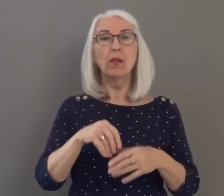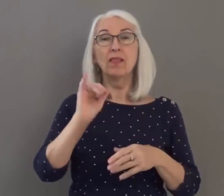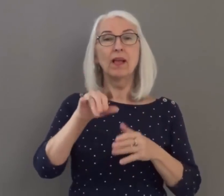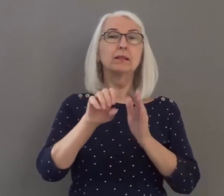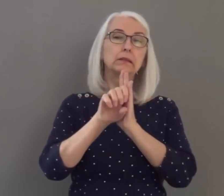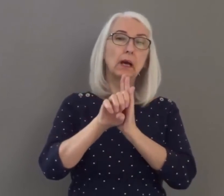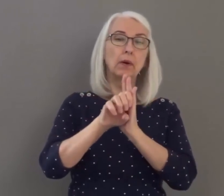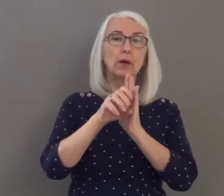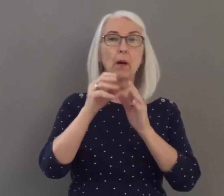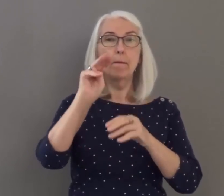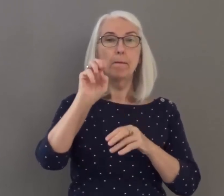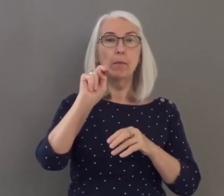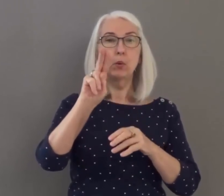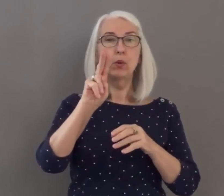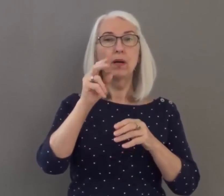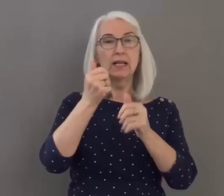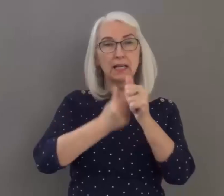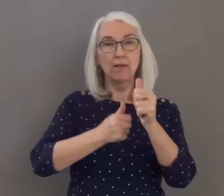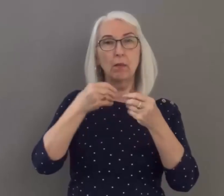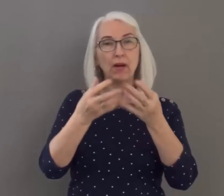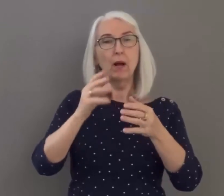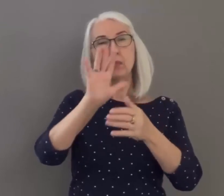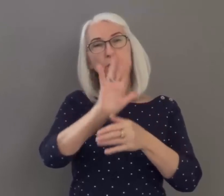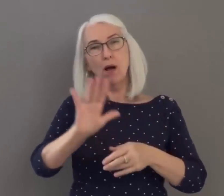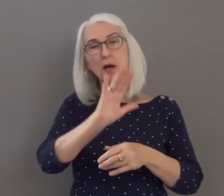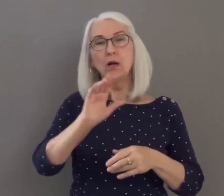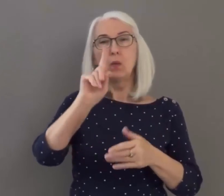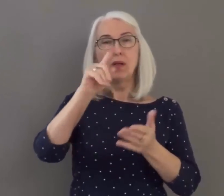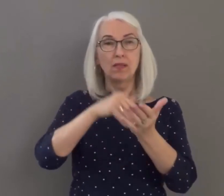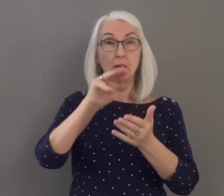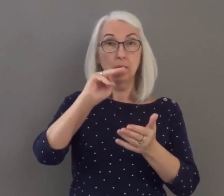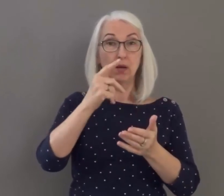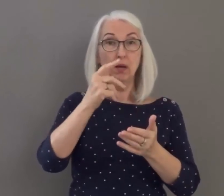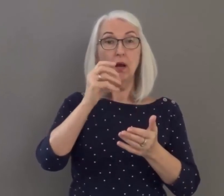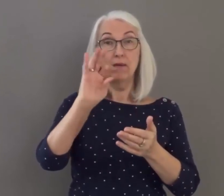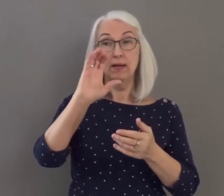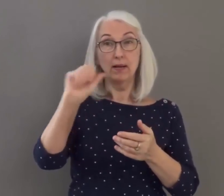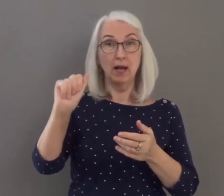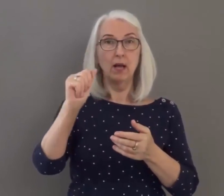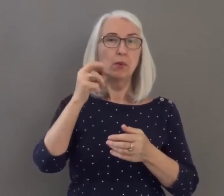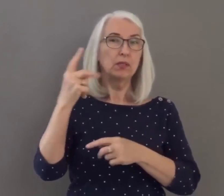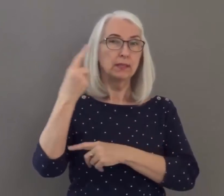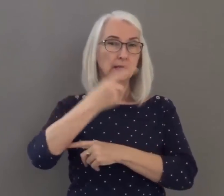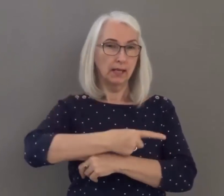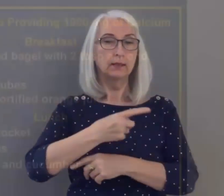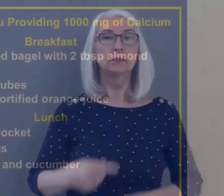The sample menus each provide approximately 1,000 milligrams of calcium.